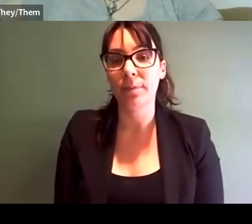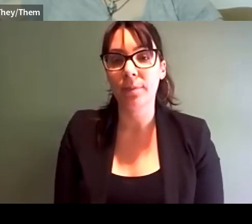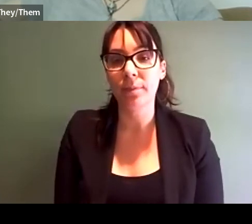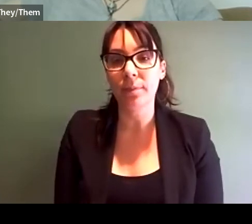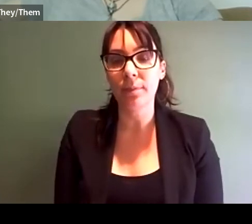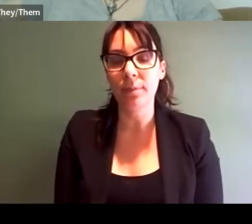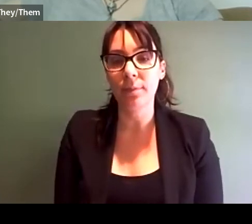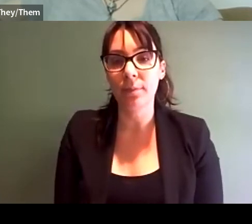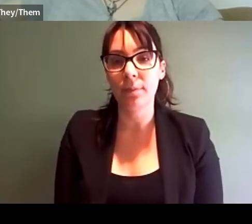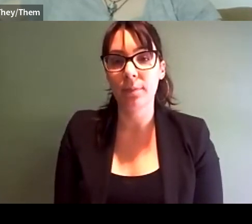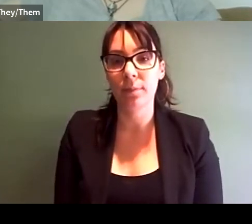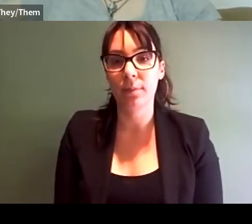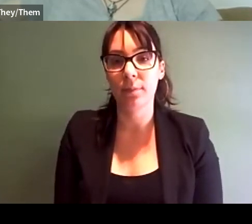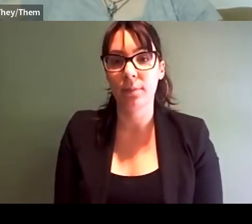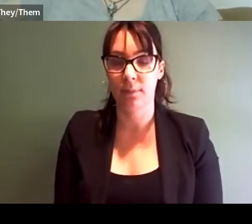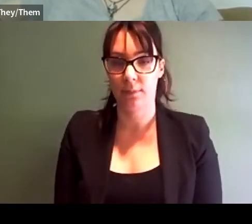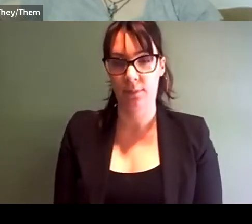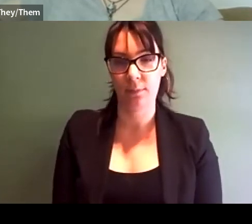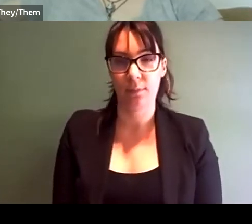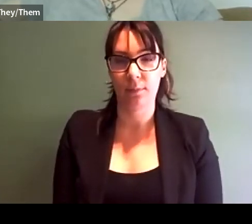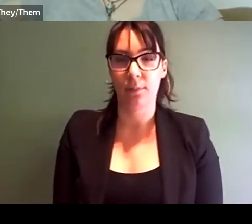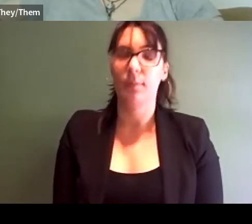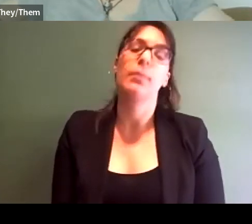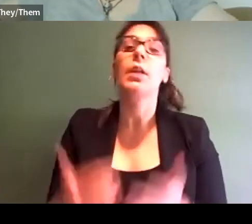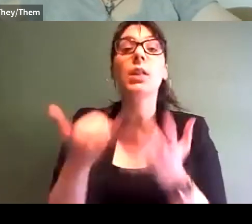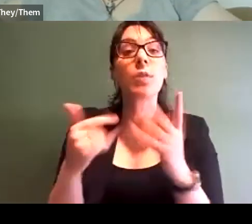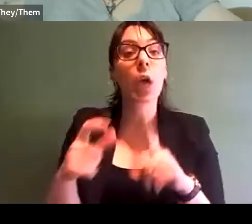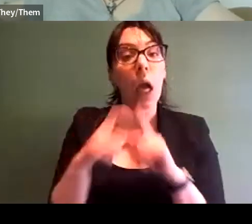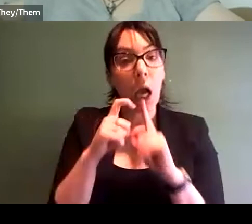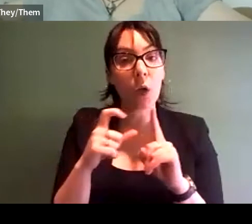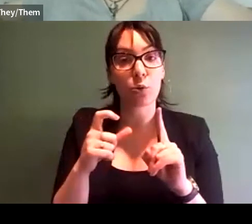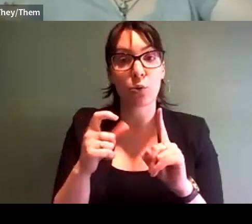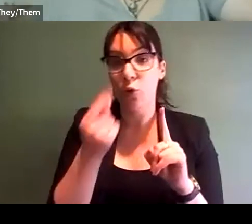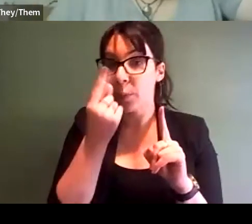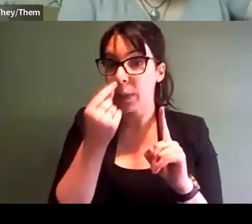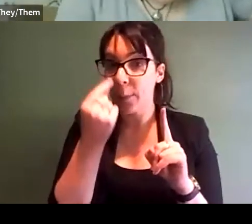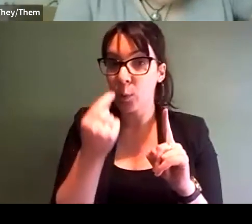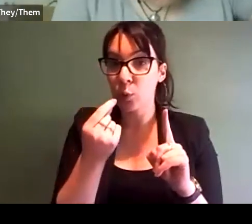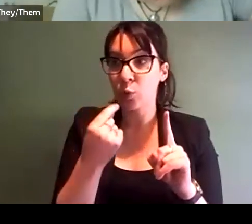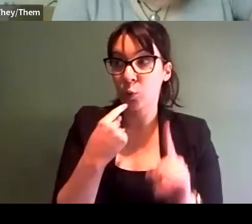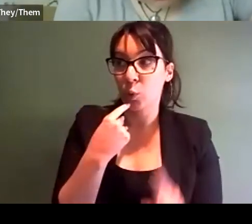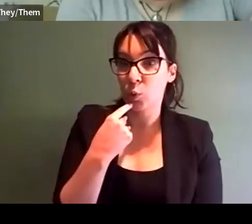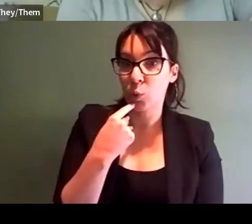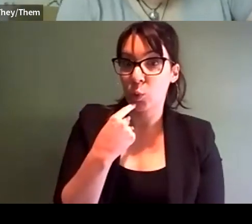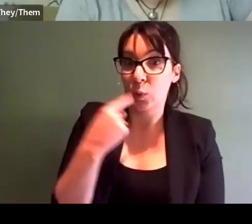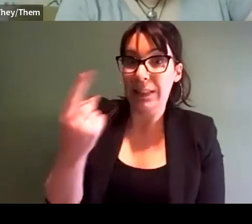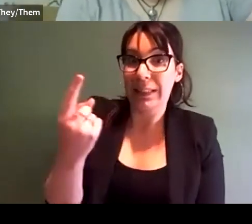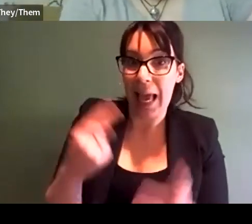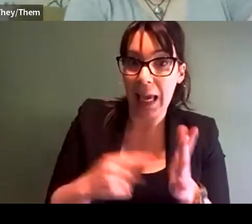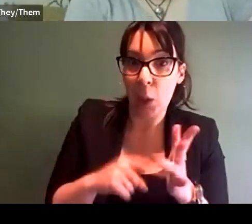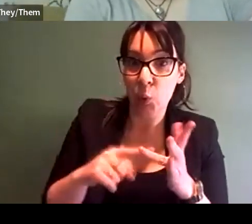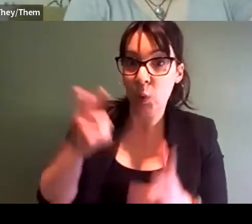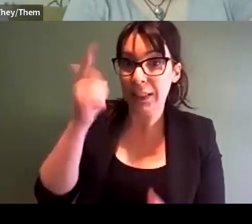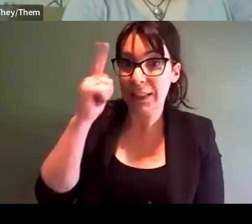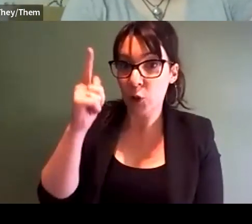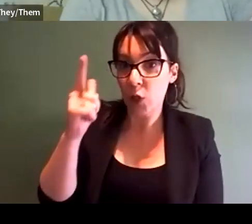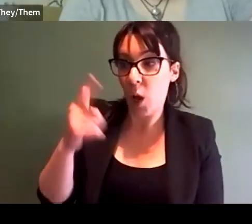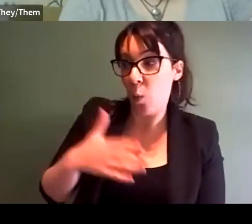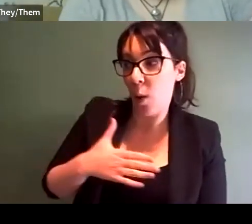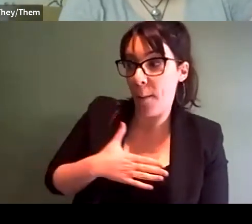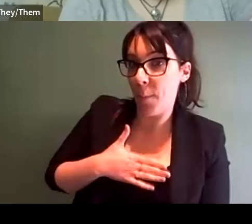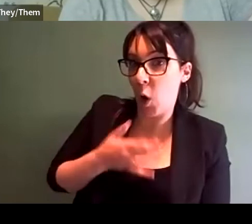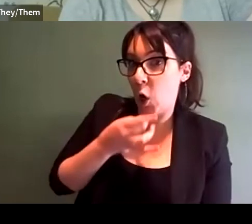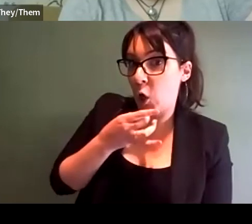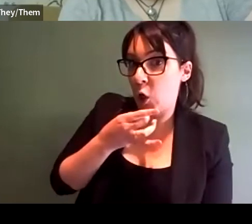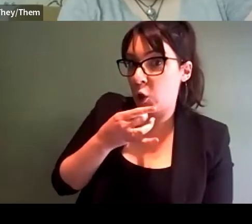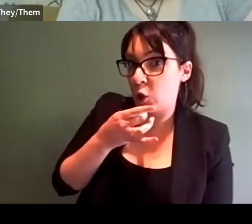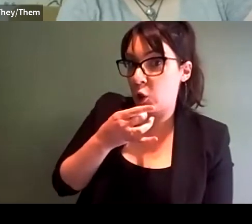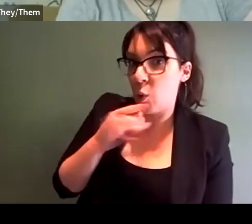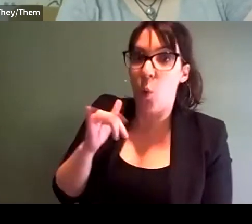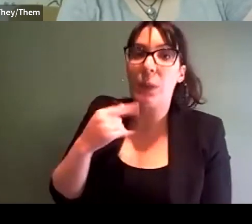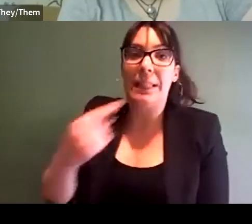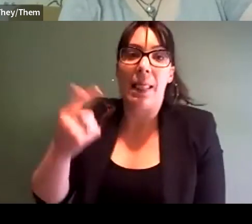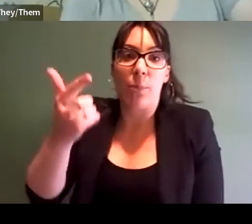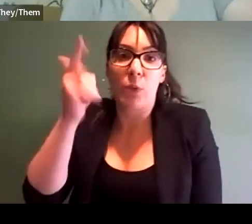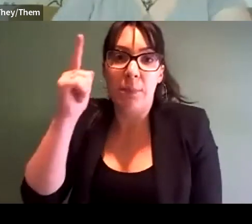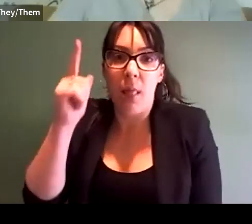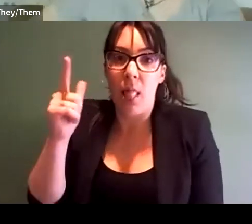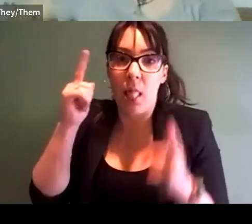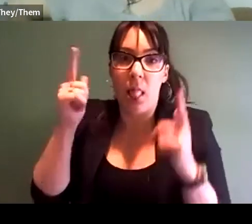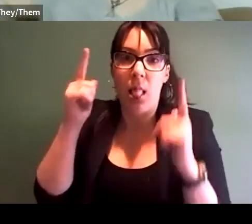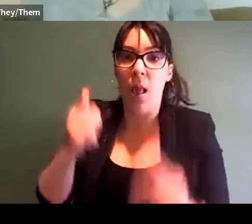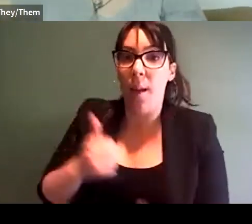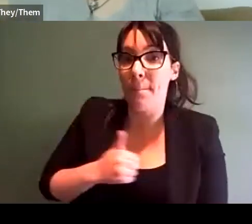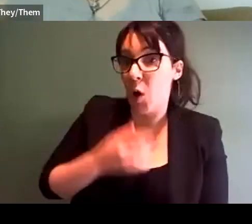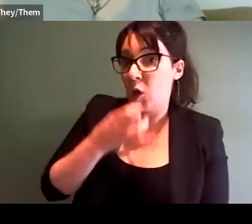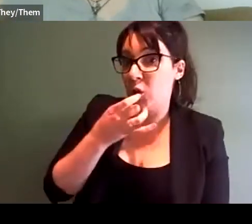Yeah, so it's very hard to have the ability to go to the teacher and be like hey, my child needs x x y, or probably more principle is this excellent said done.